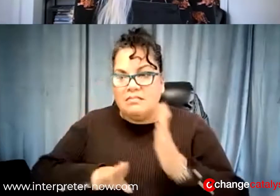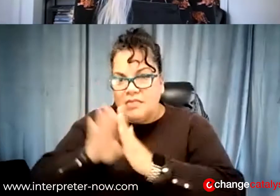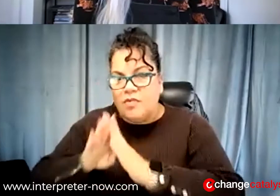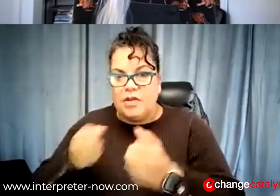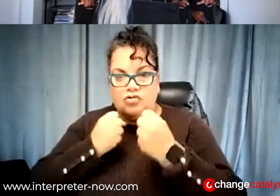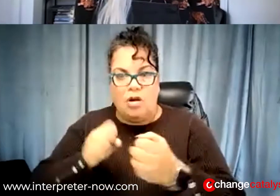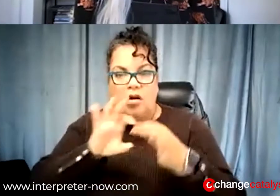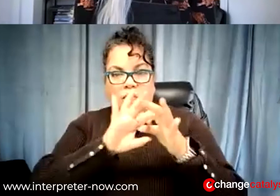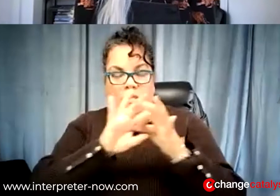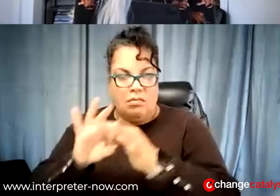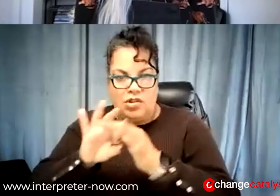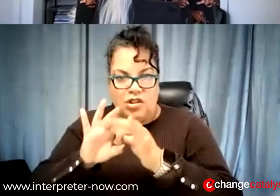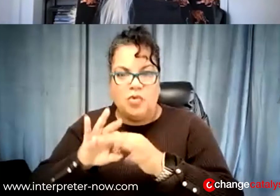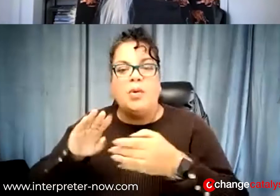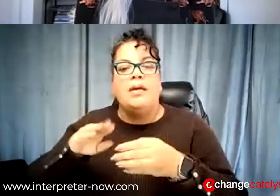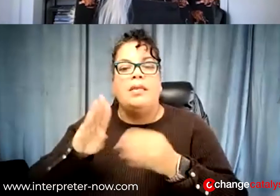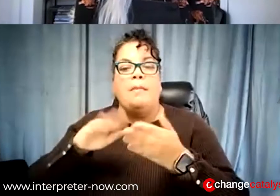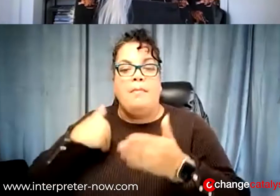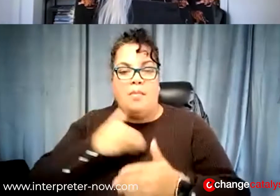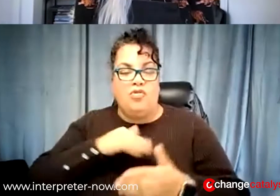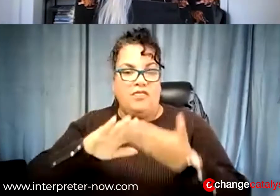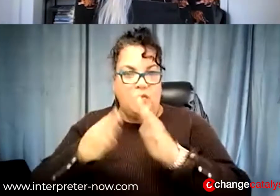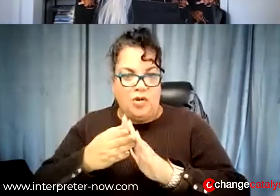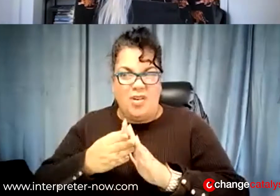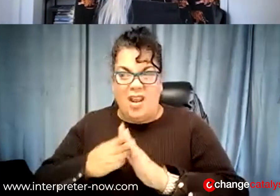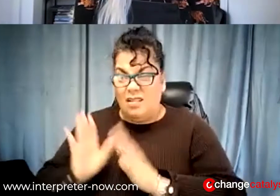the members of our community and talking with them all the time.